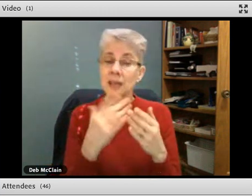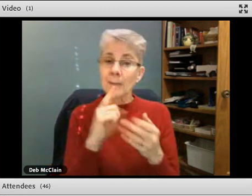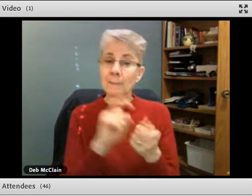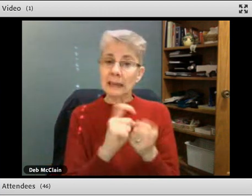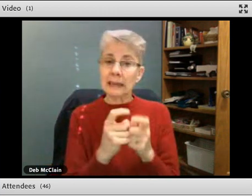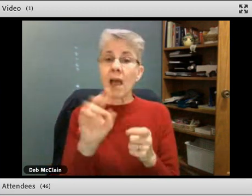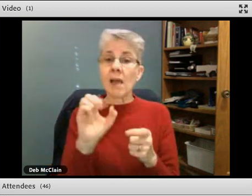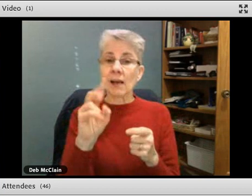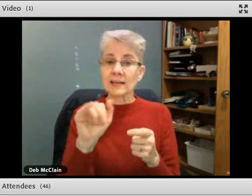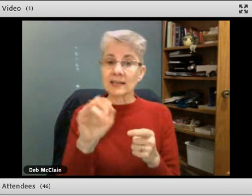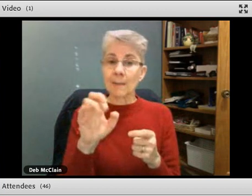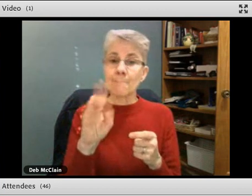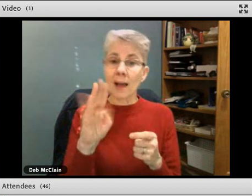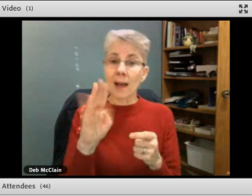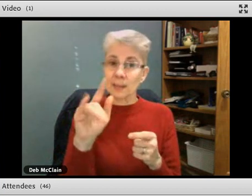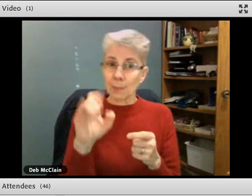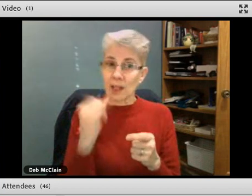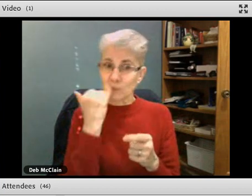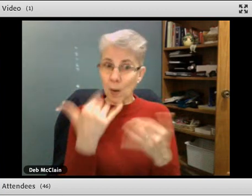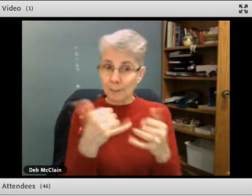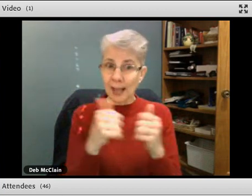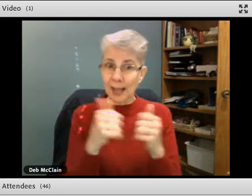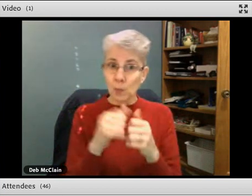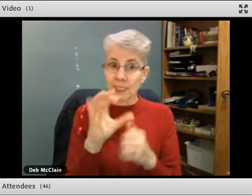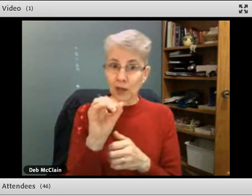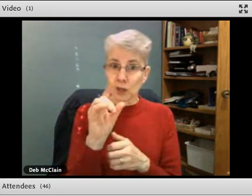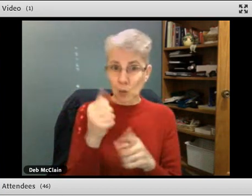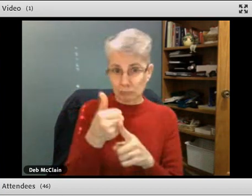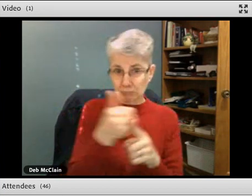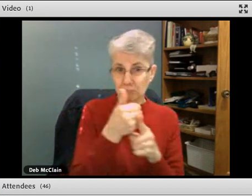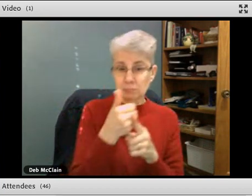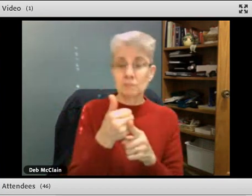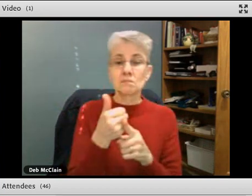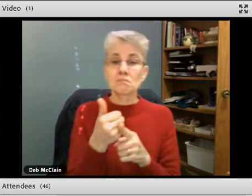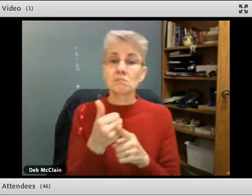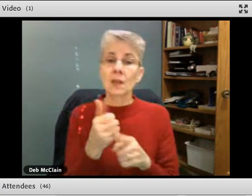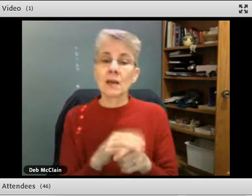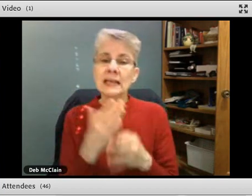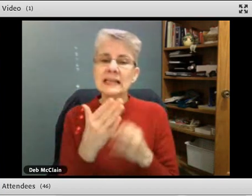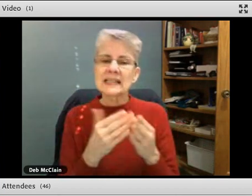Some of the commercial library systems may be customizable.